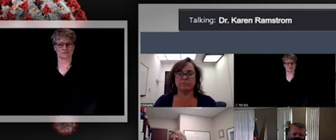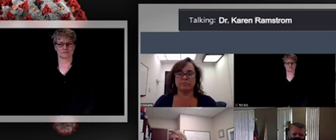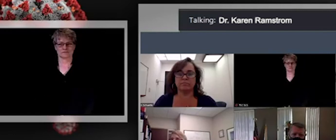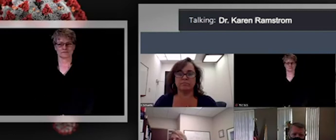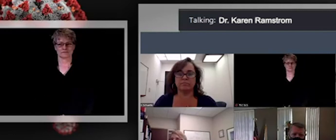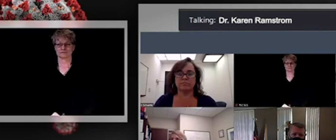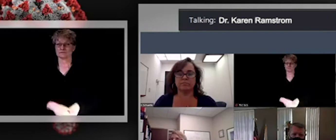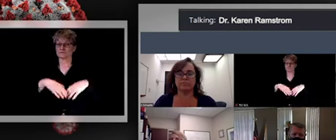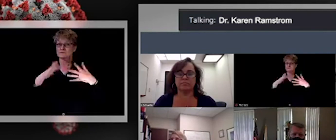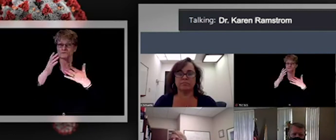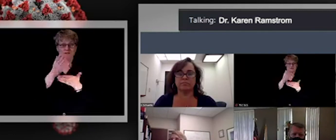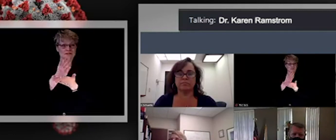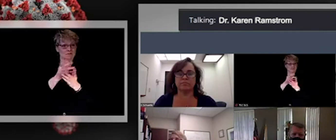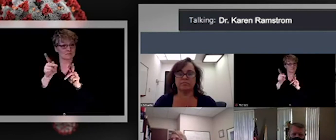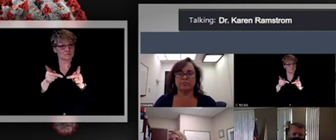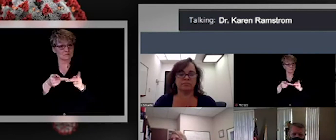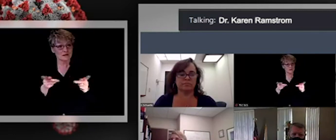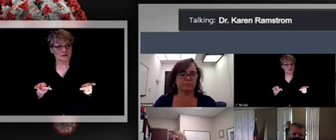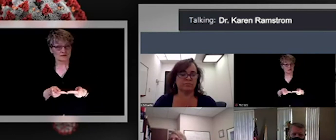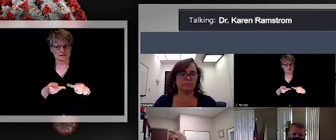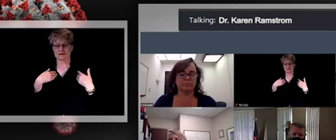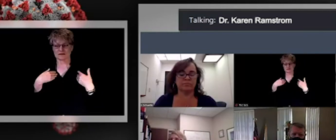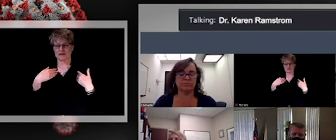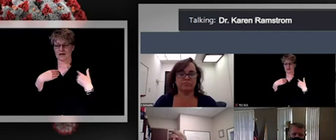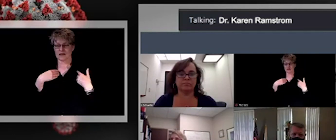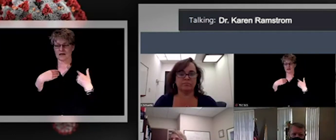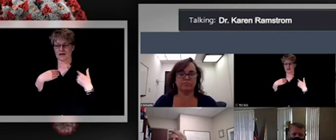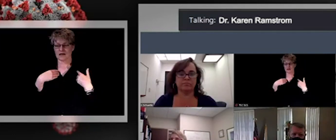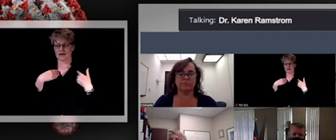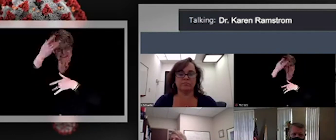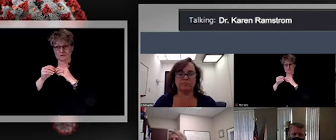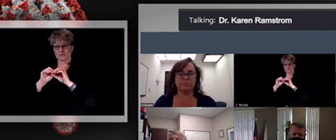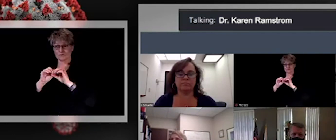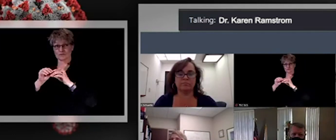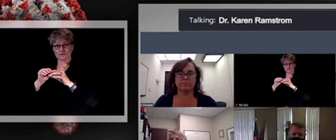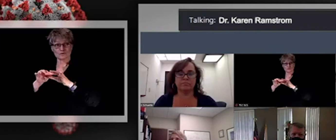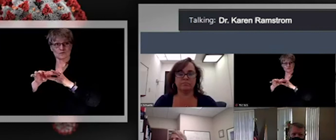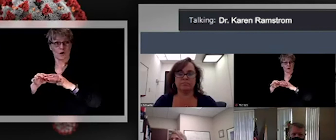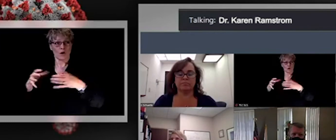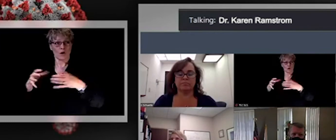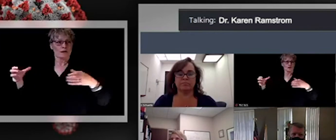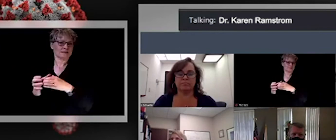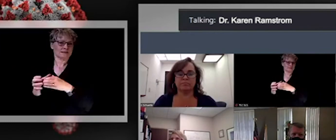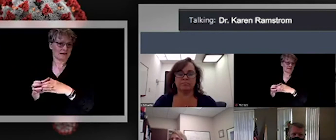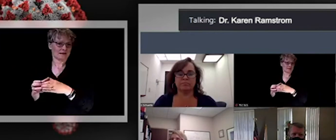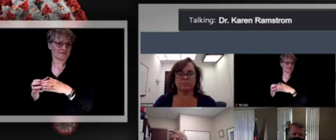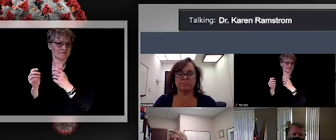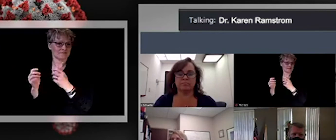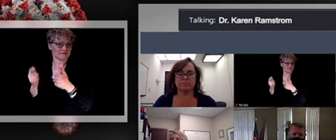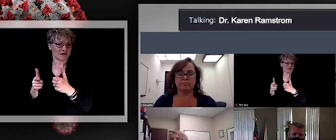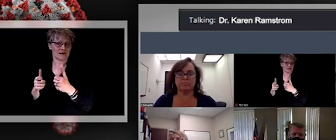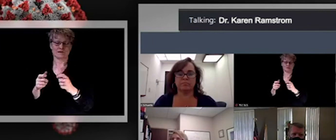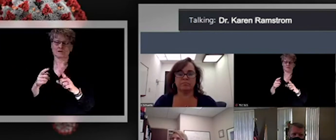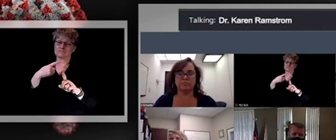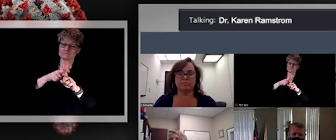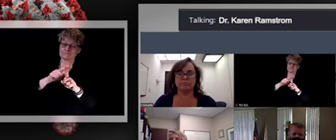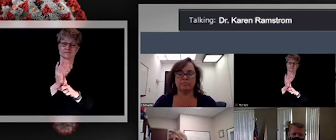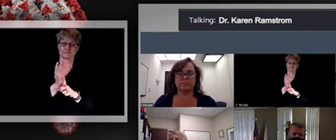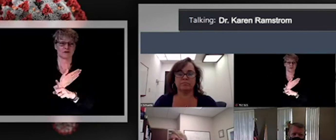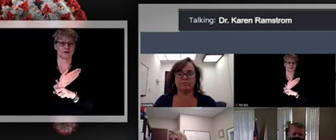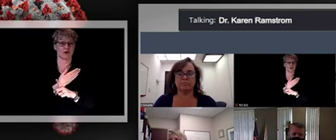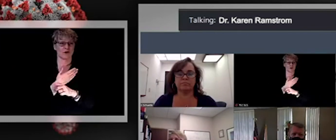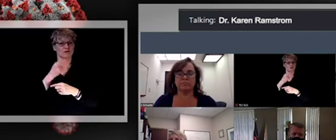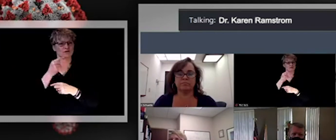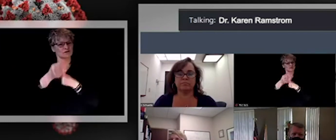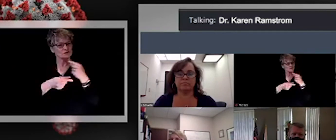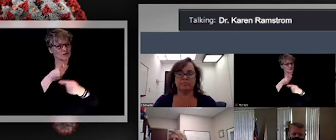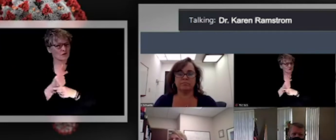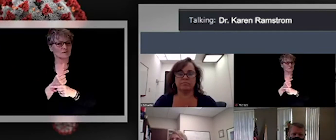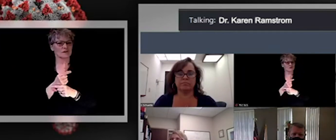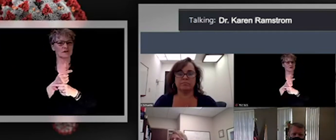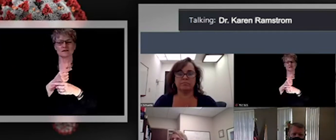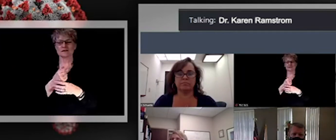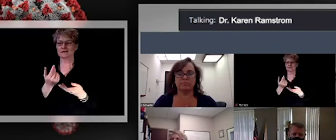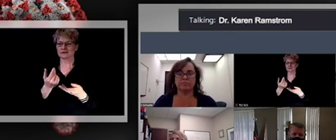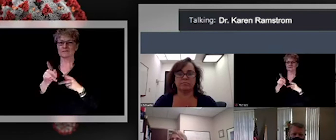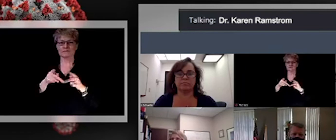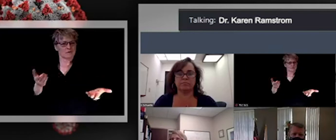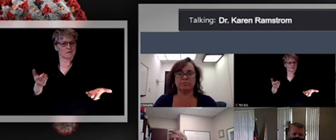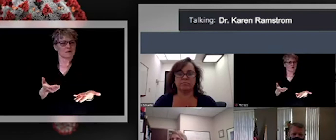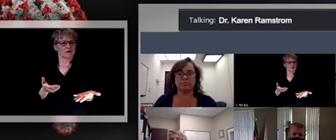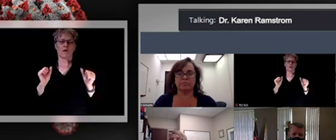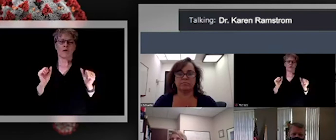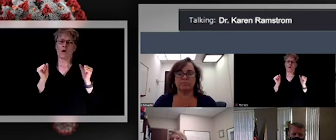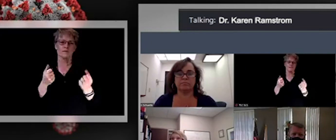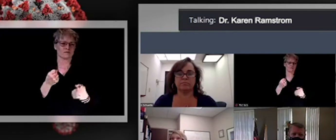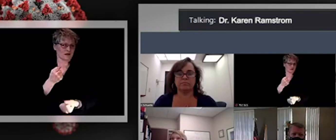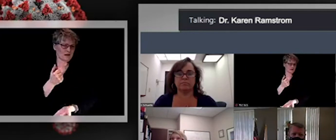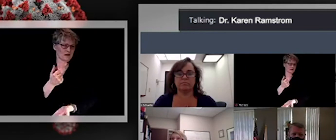it from spreading. I'm sure that our demographic and geography and all of that contribute.